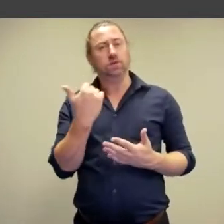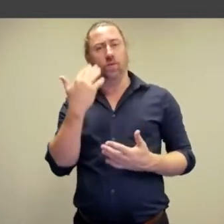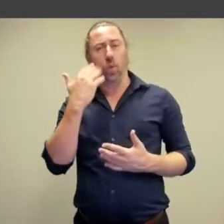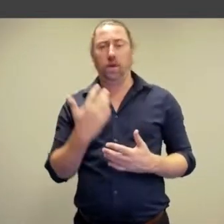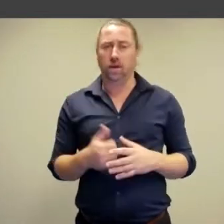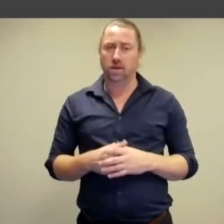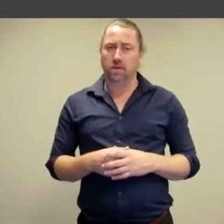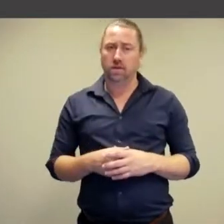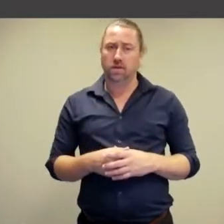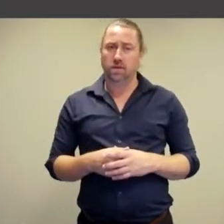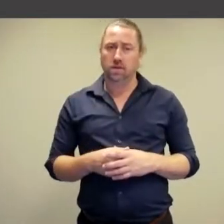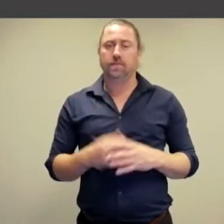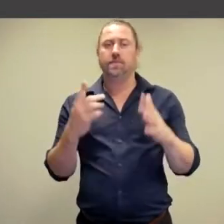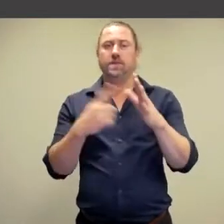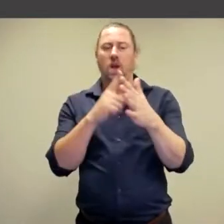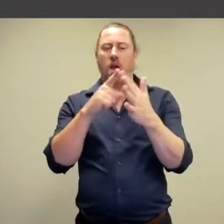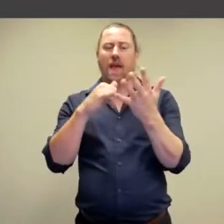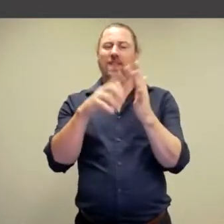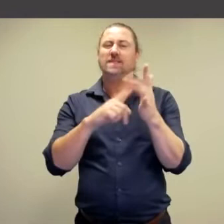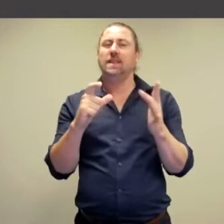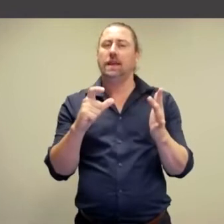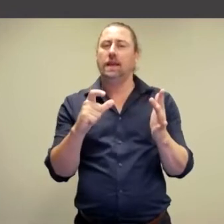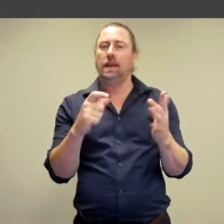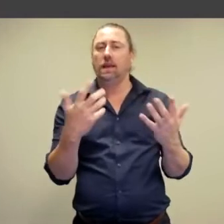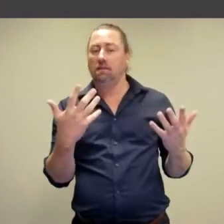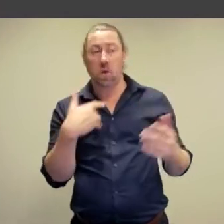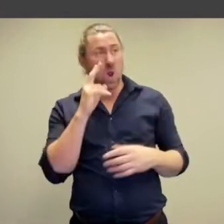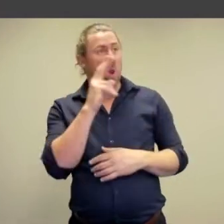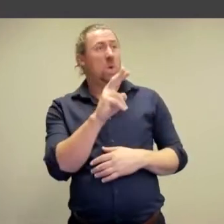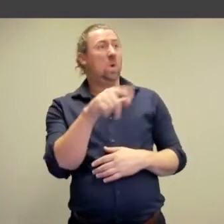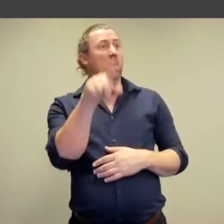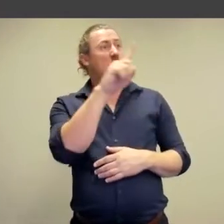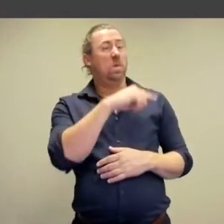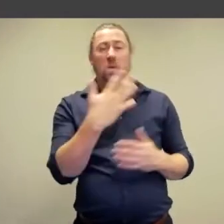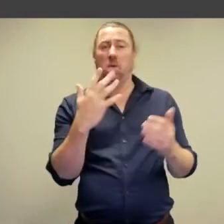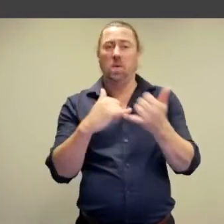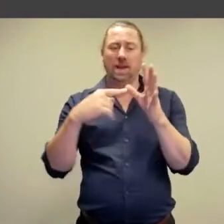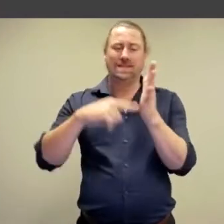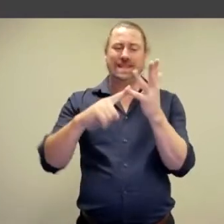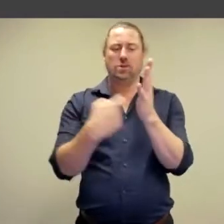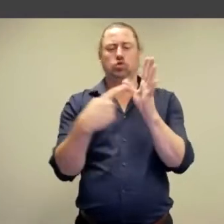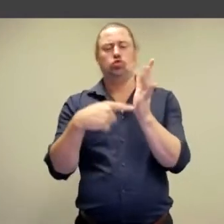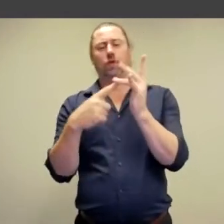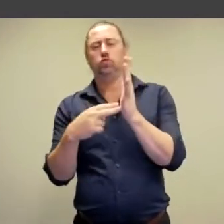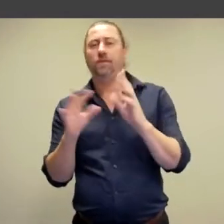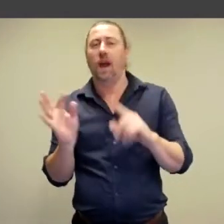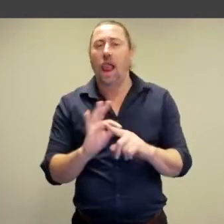In terms of the aesthetics, we have the kind of very typical